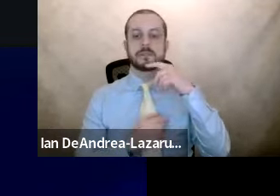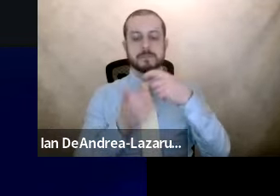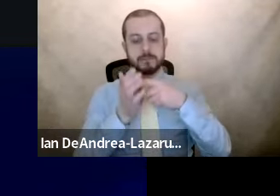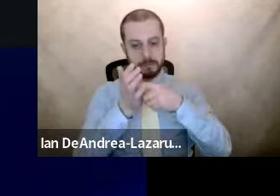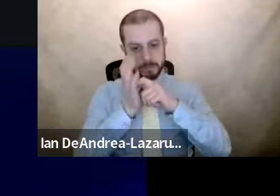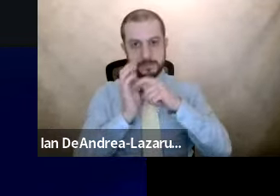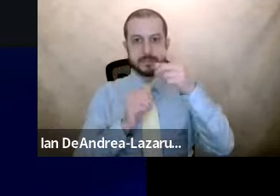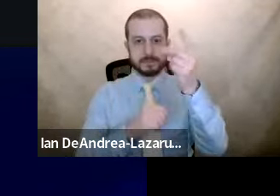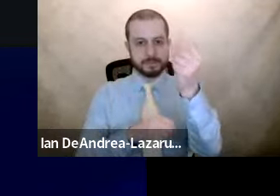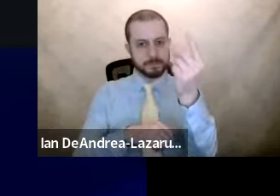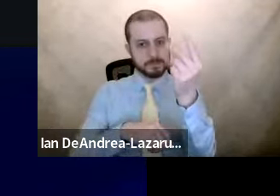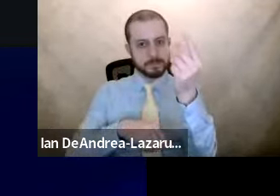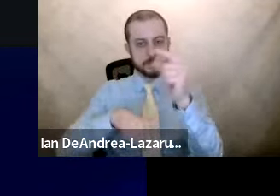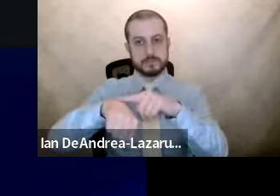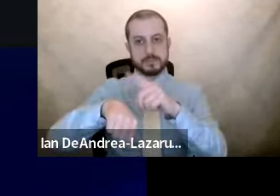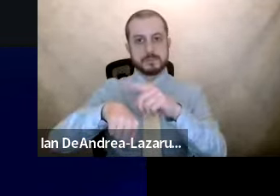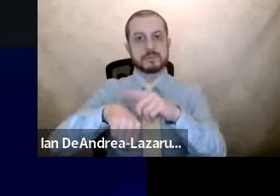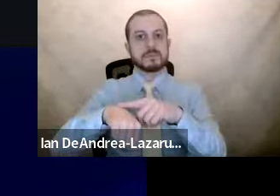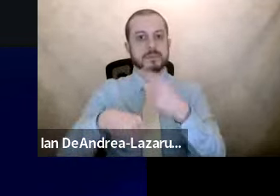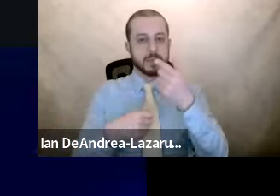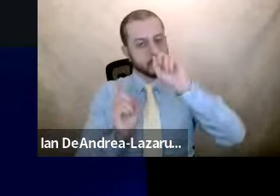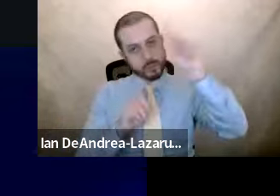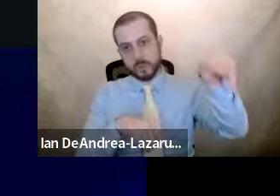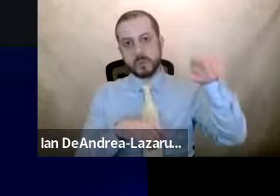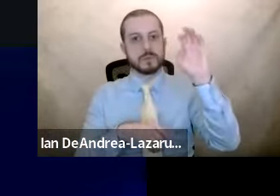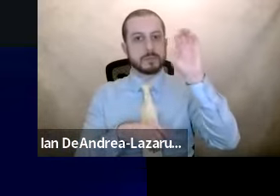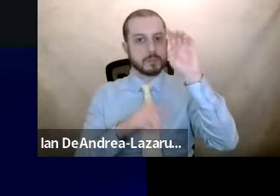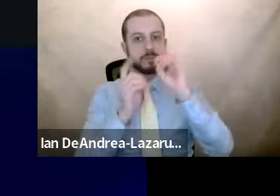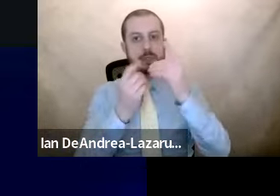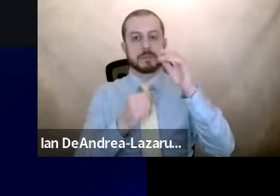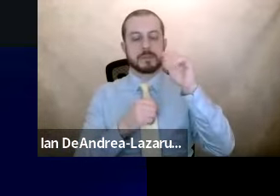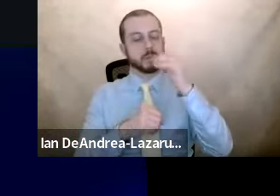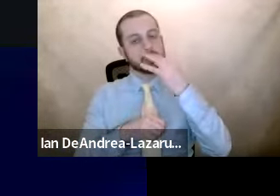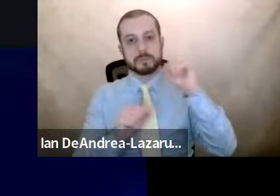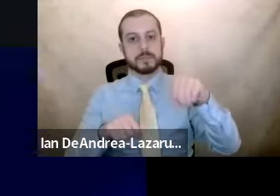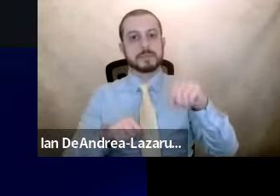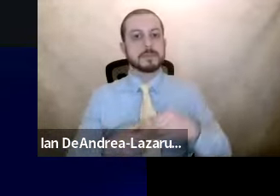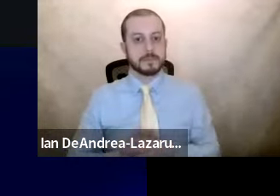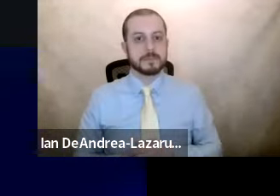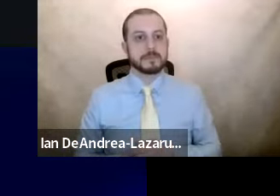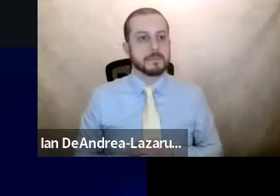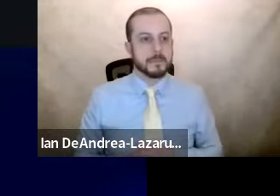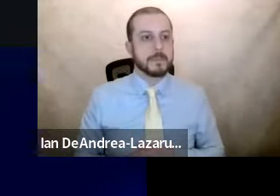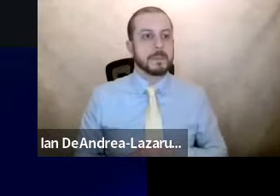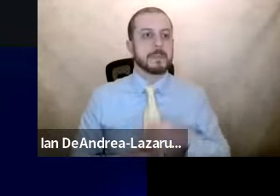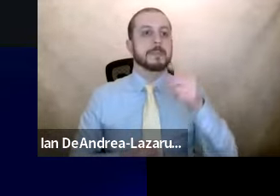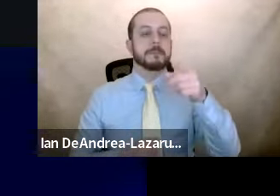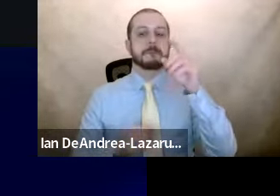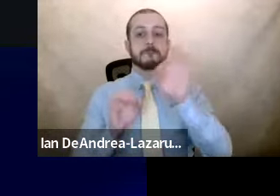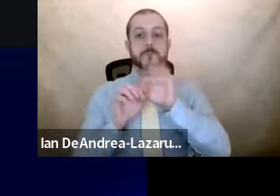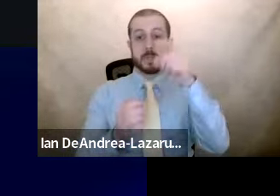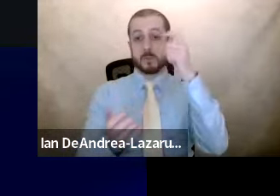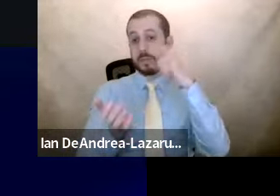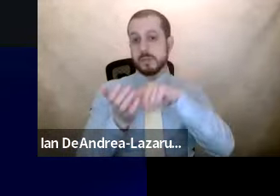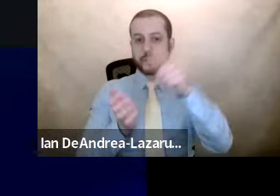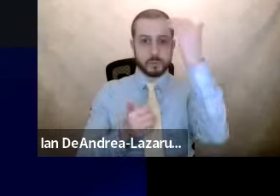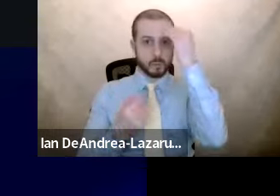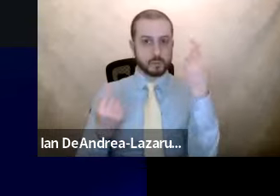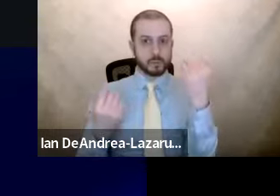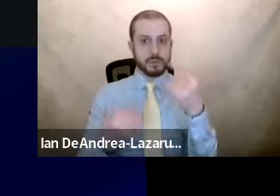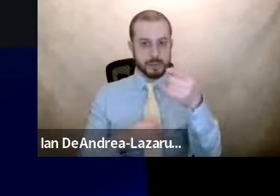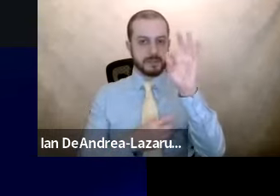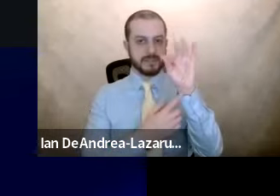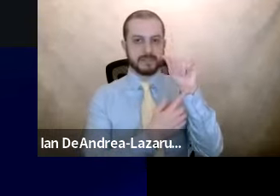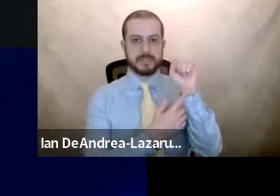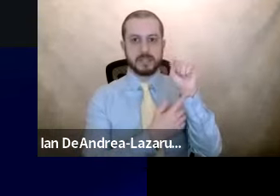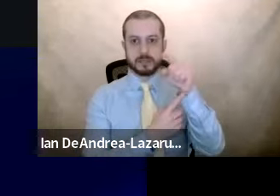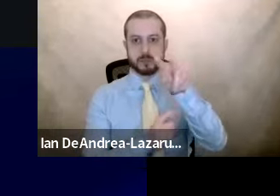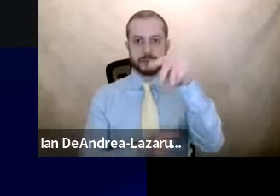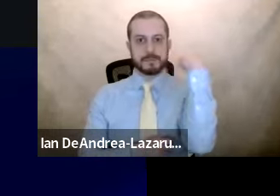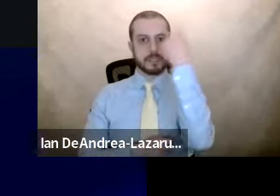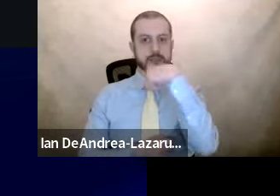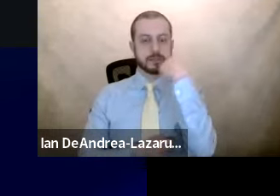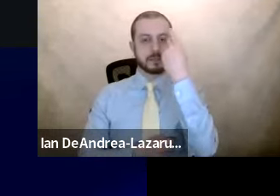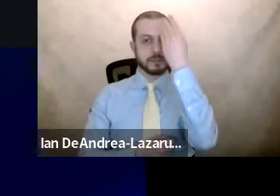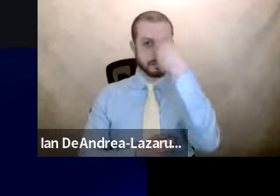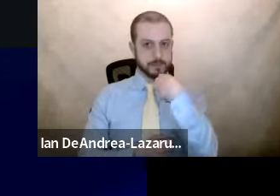And then lastly, as I emphasized before, quit smoking, if you do, because that also has a massive impact.